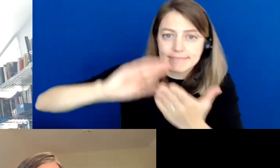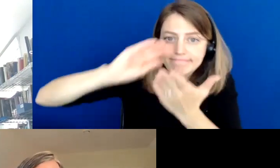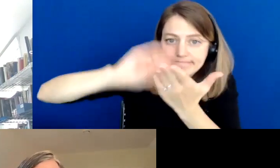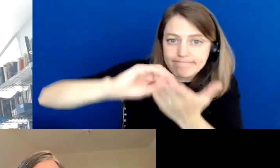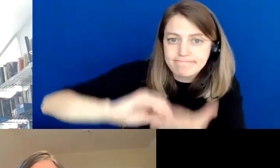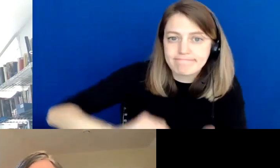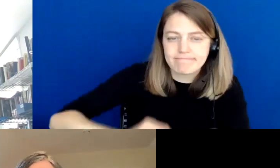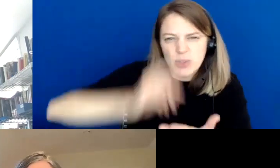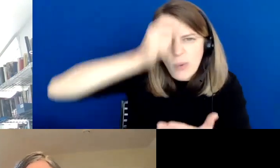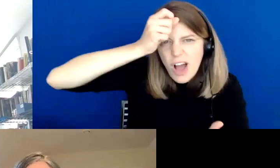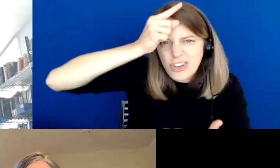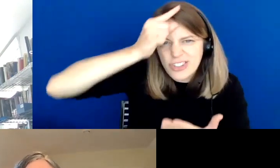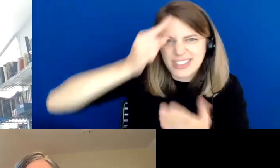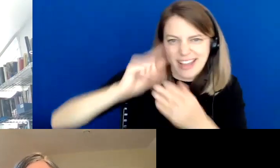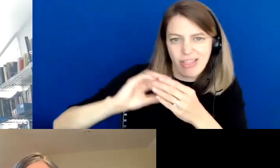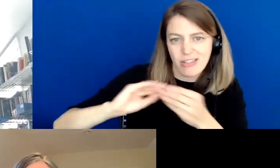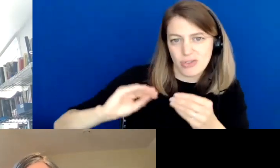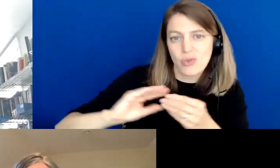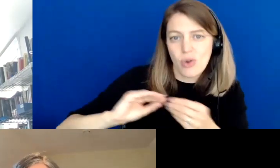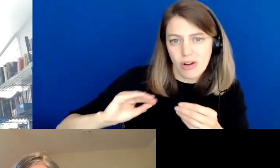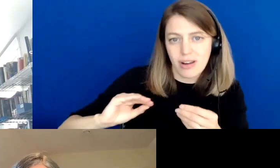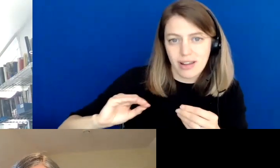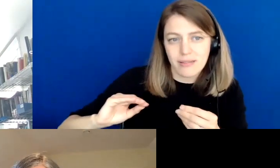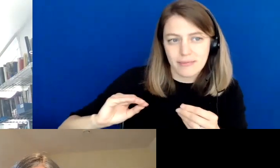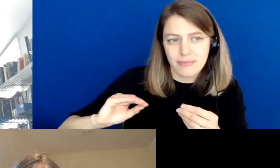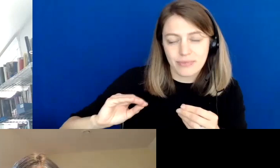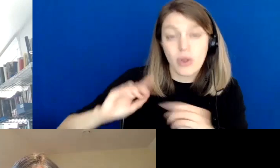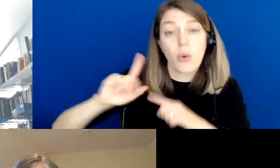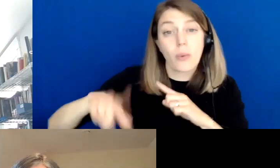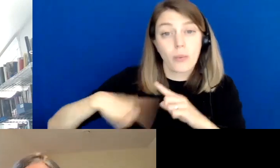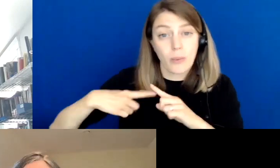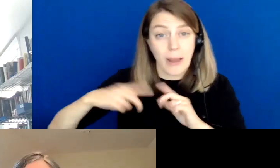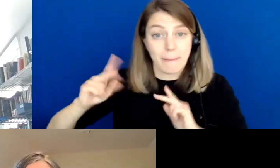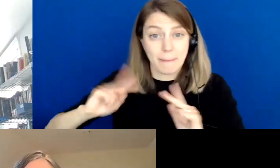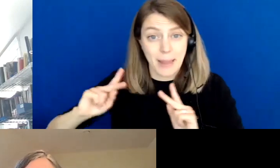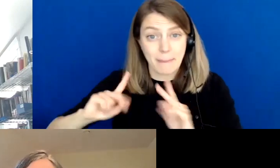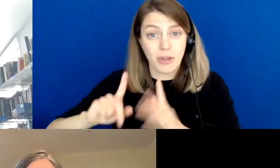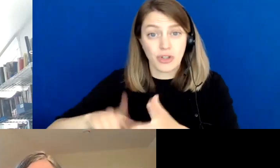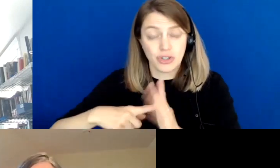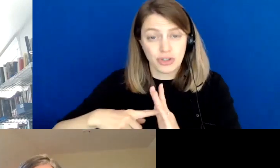When people began to know that I was writing this book,